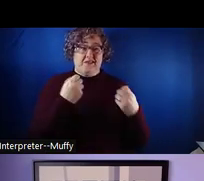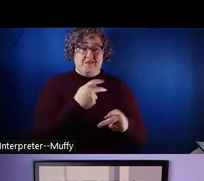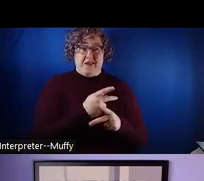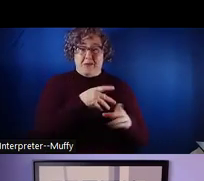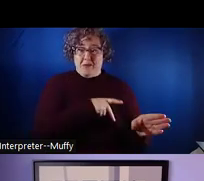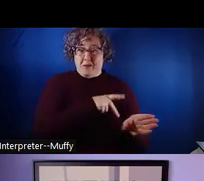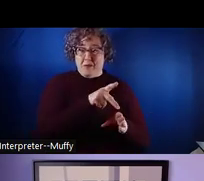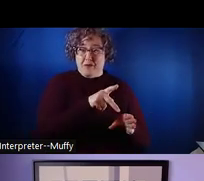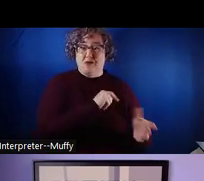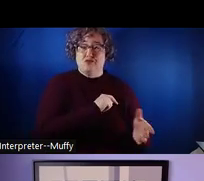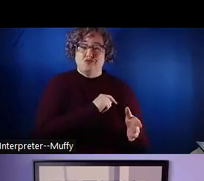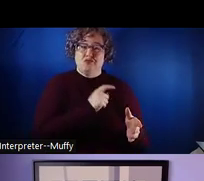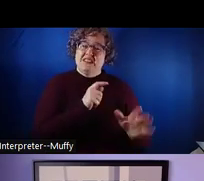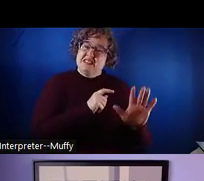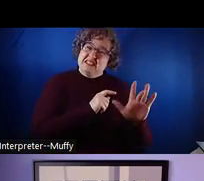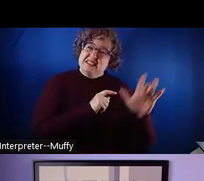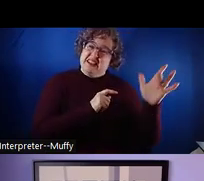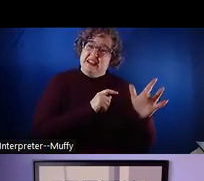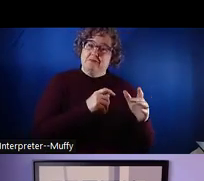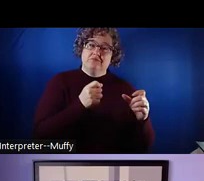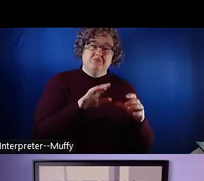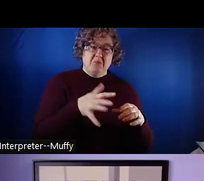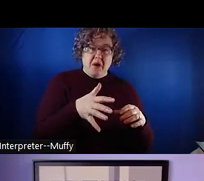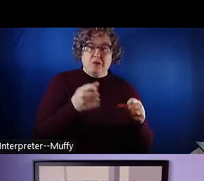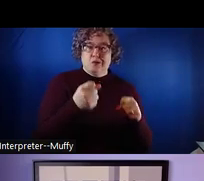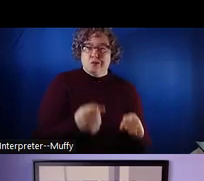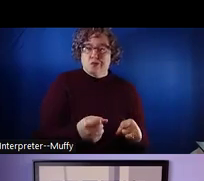slightly, moderately or strongly preferred disabled people.